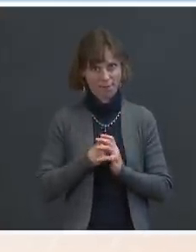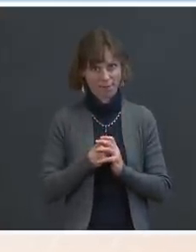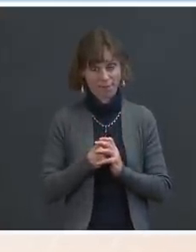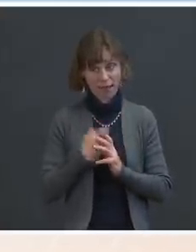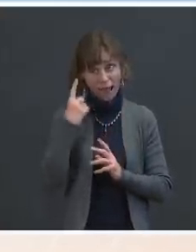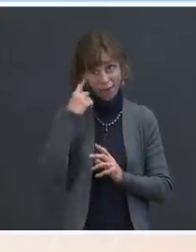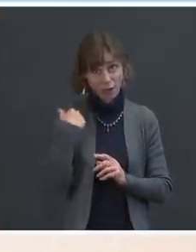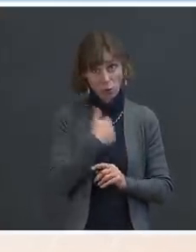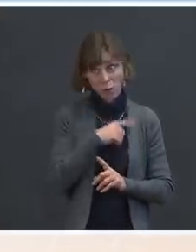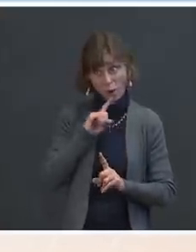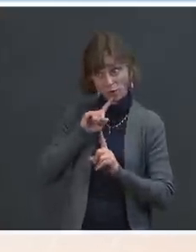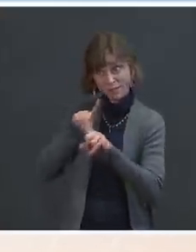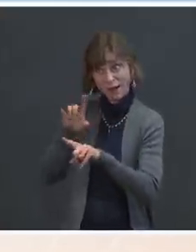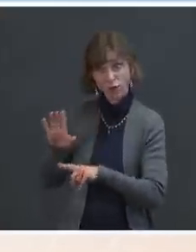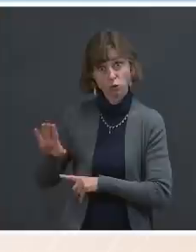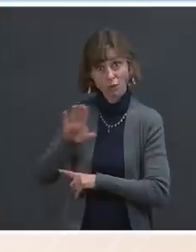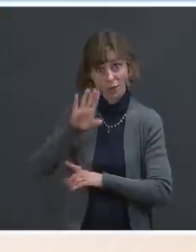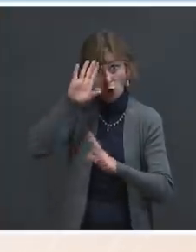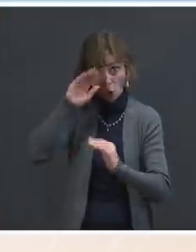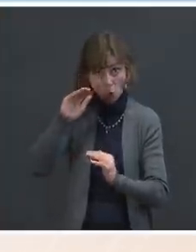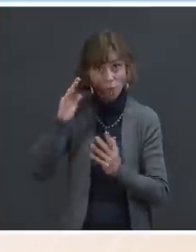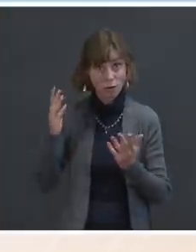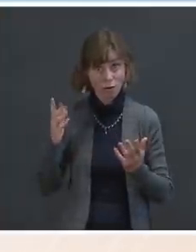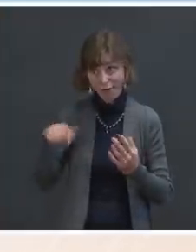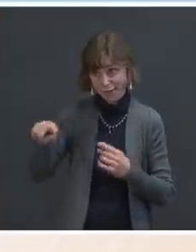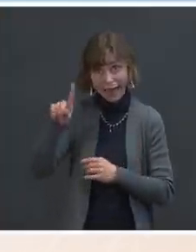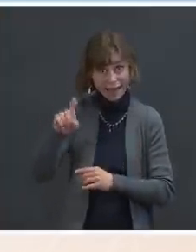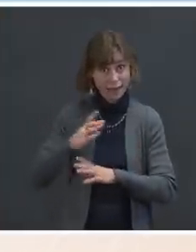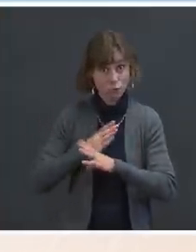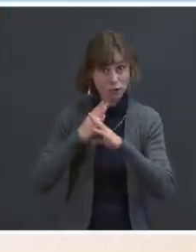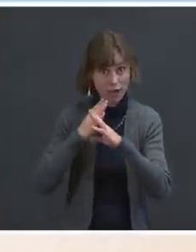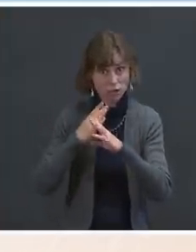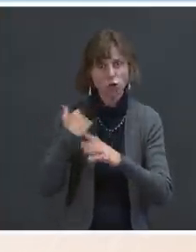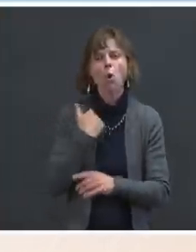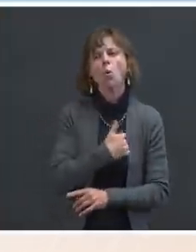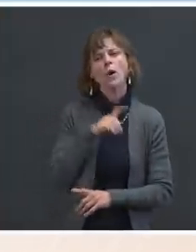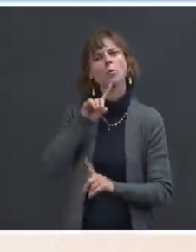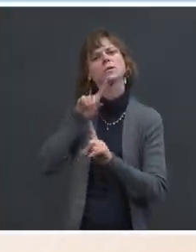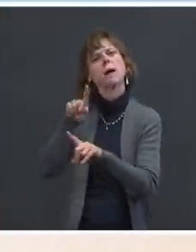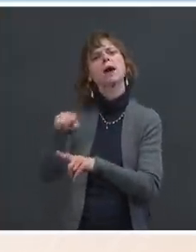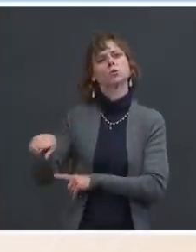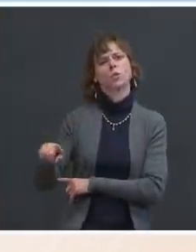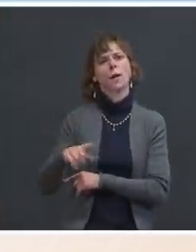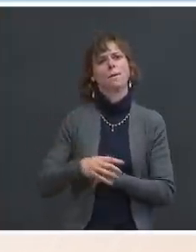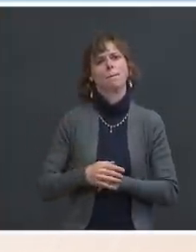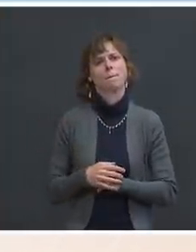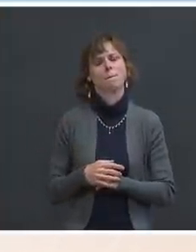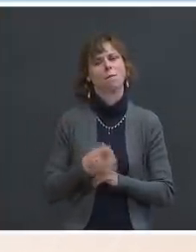to that hope for people who need protection; we respond to that hope in a way that their cases can be